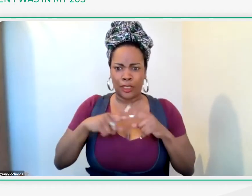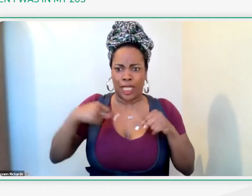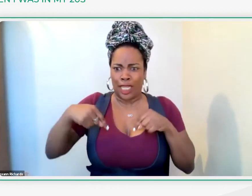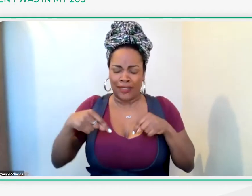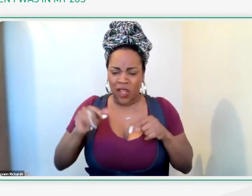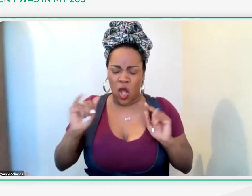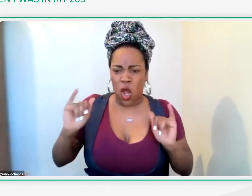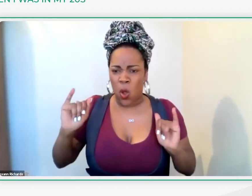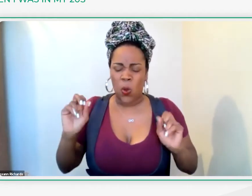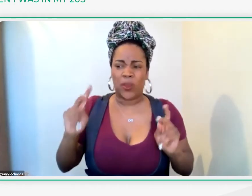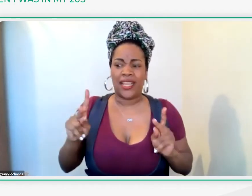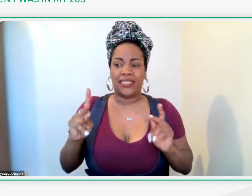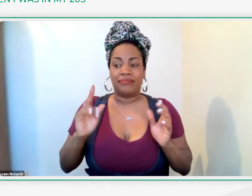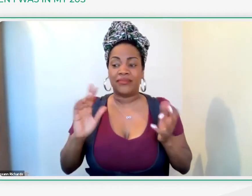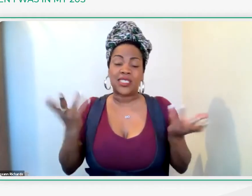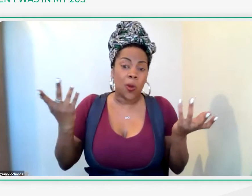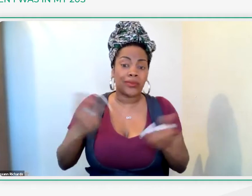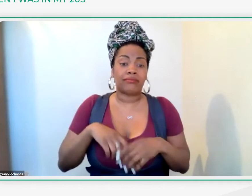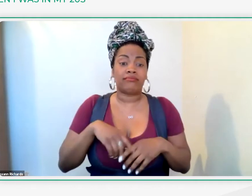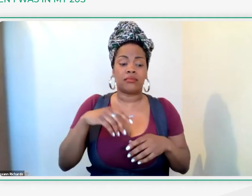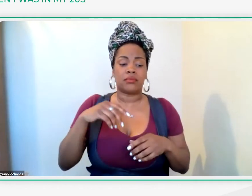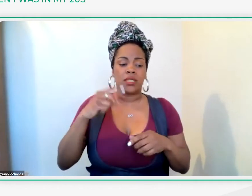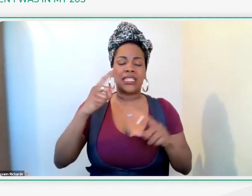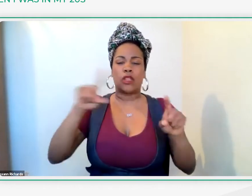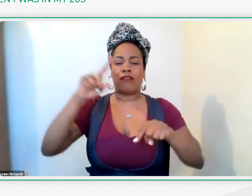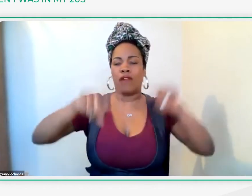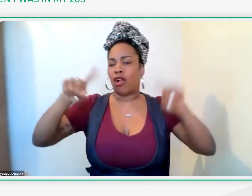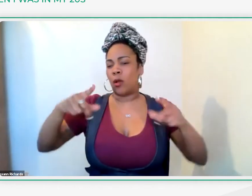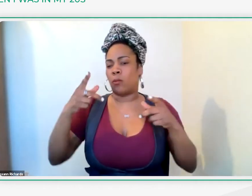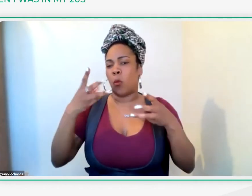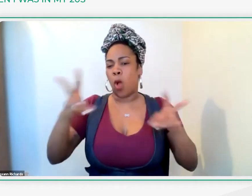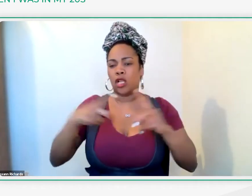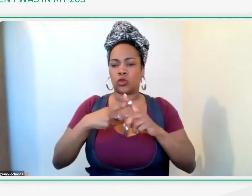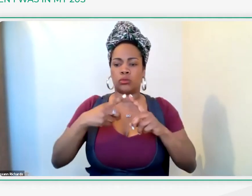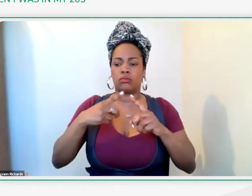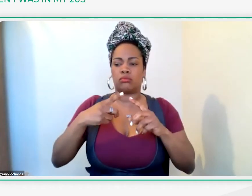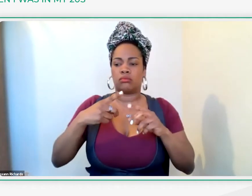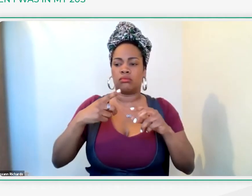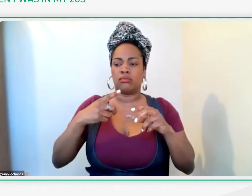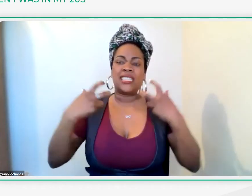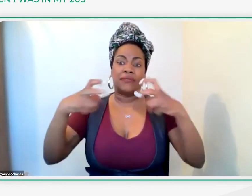And that's when I realized about, you know, the investment. And even though I was nervous, I went forward with it.